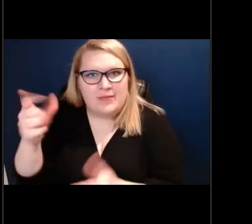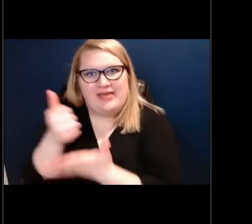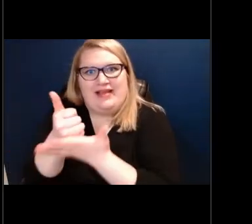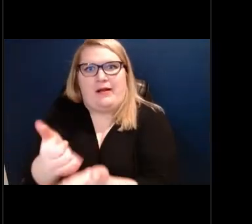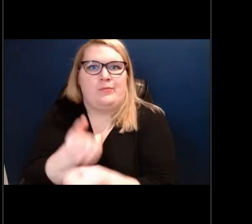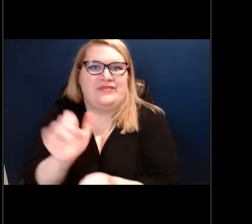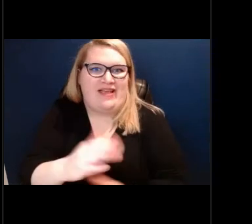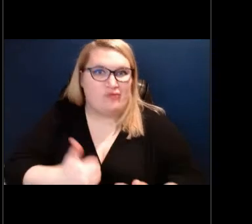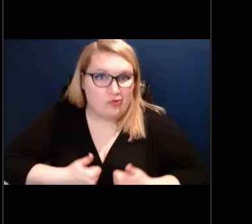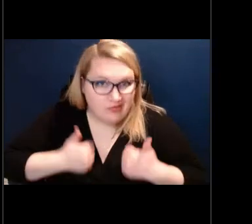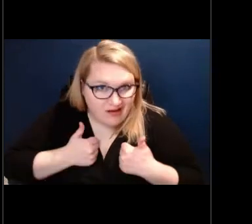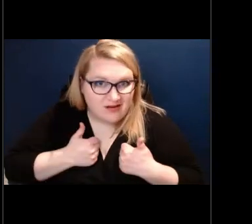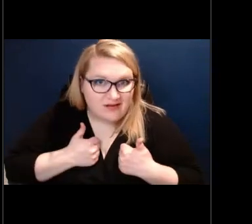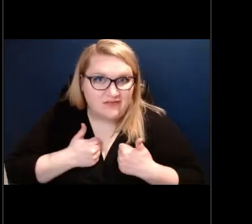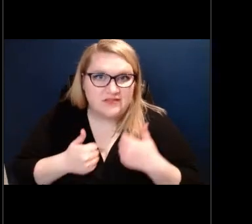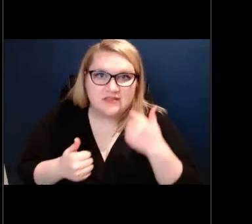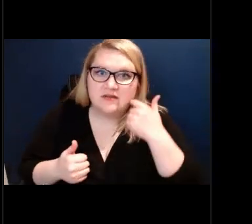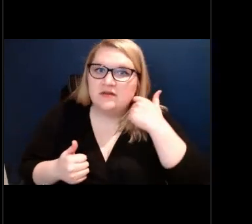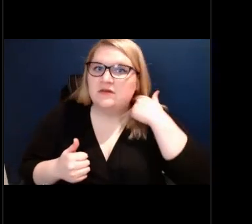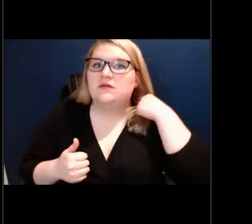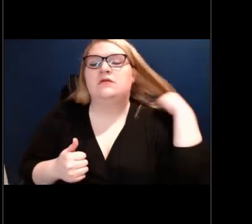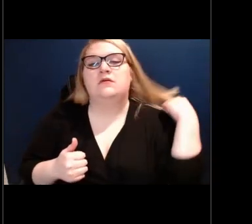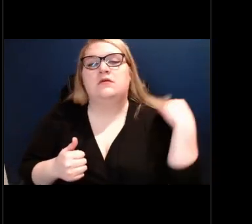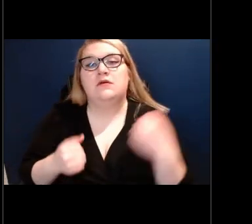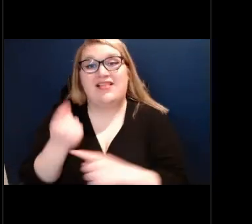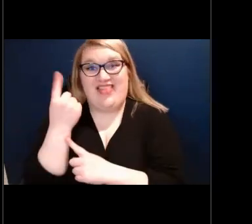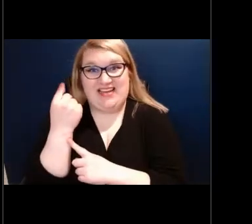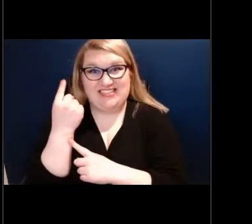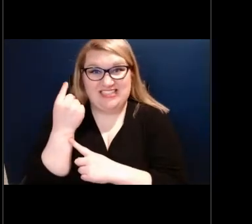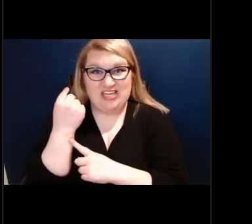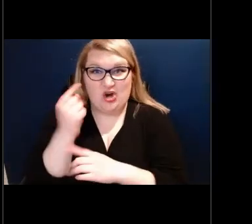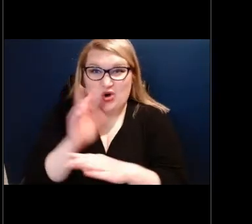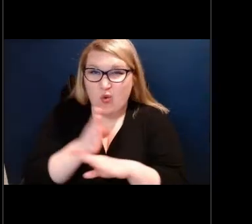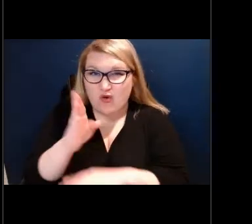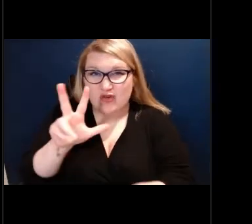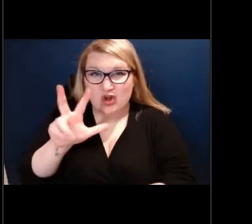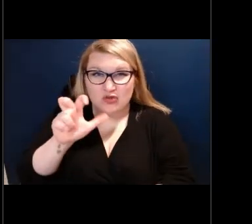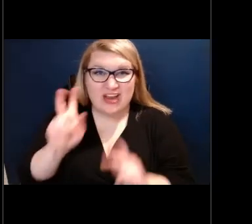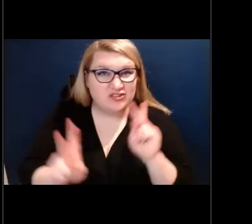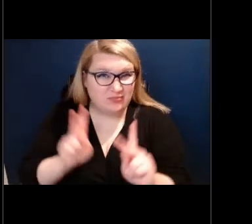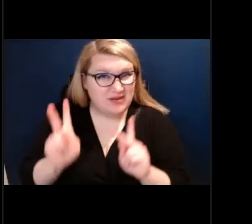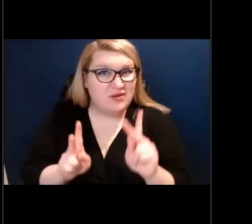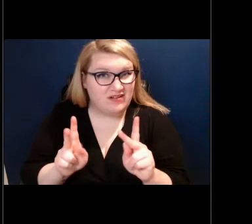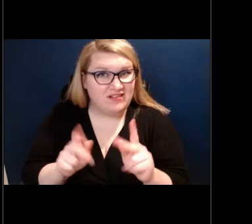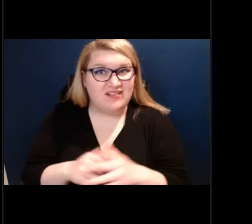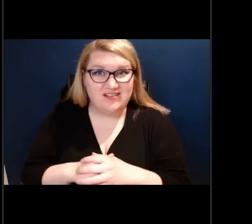And last year alone, it was over 300 people. So almost one person a day